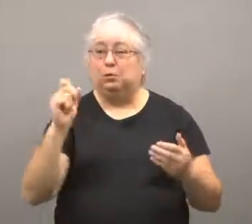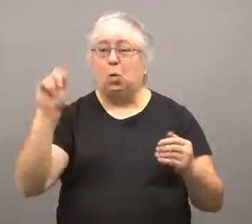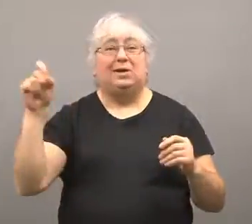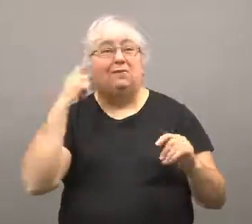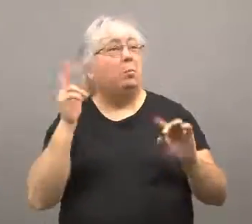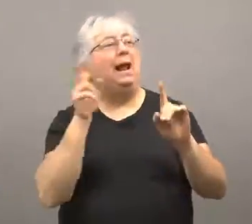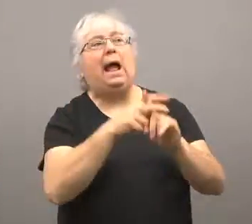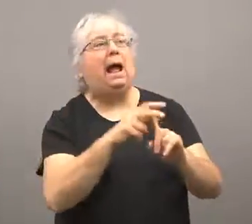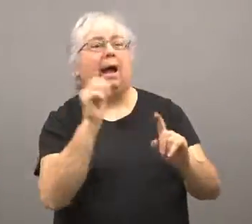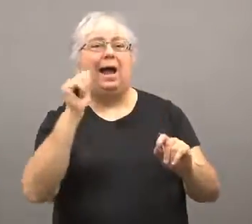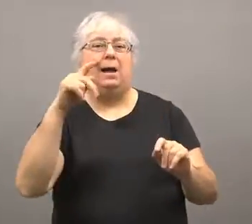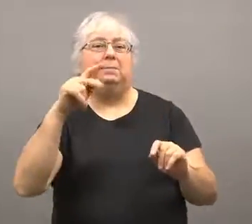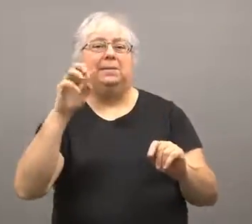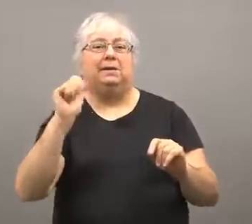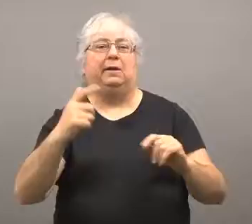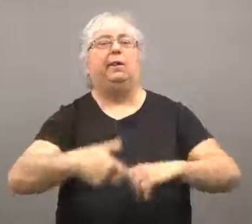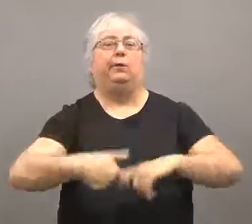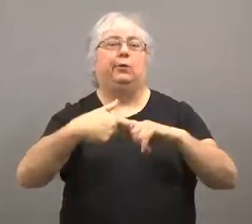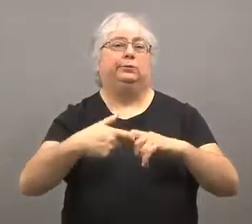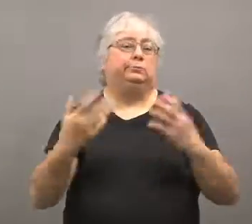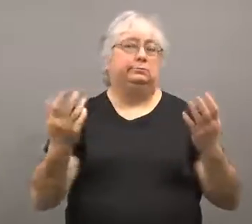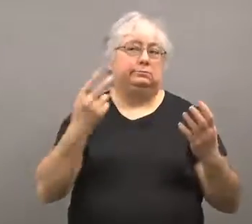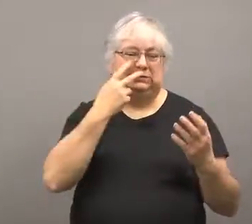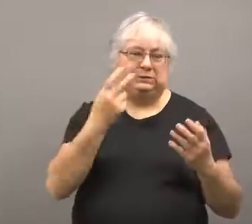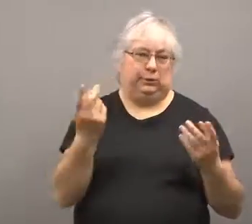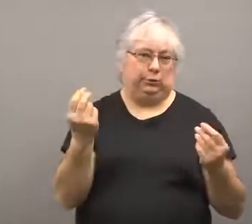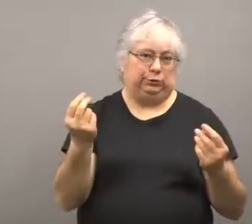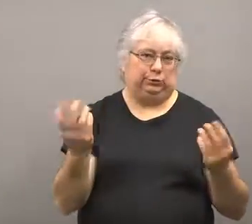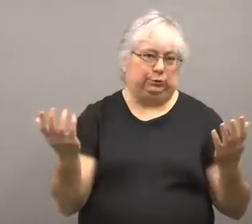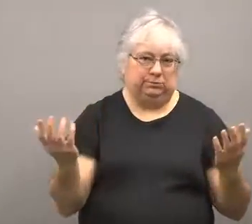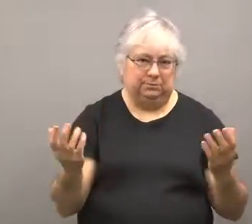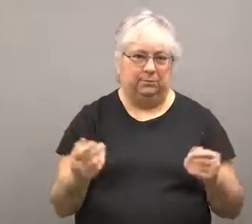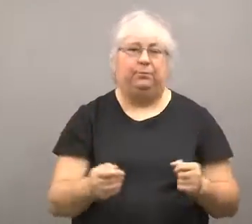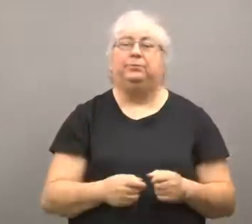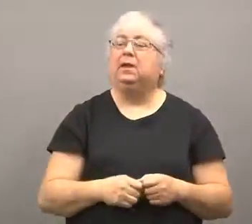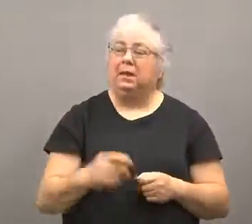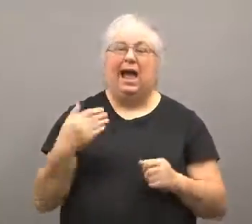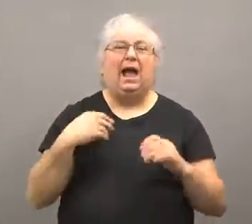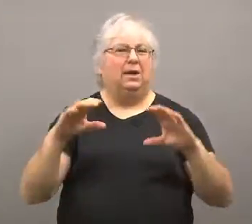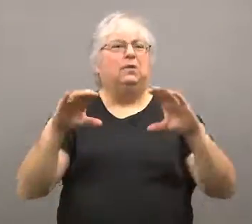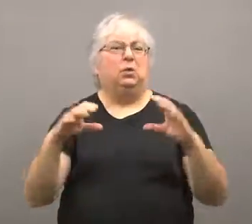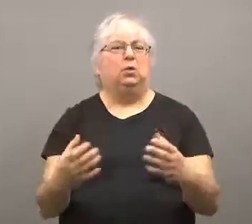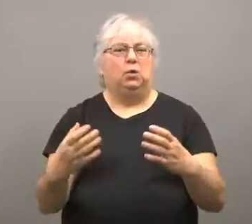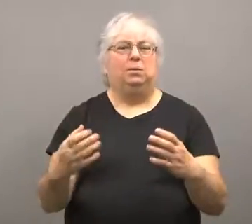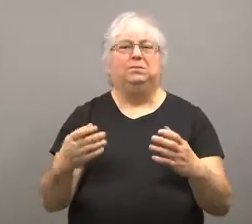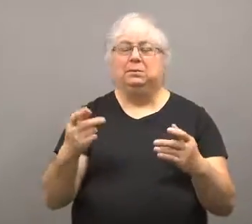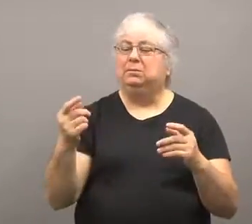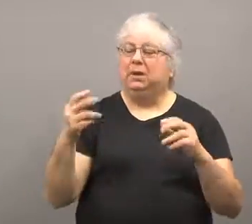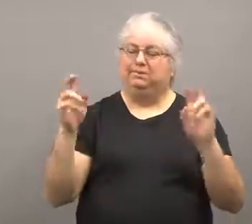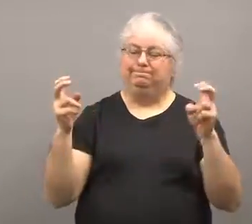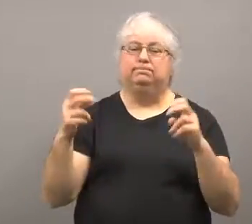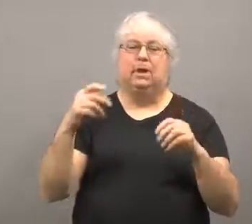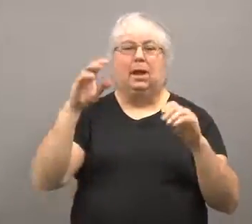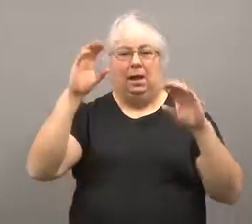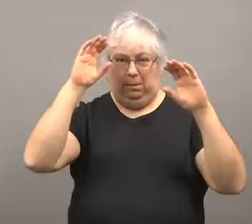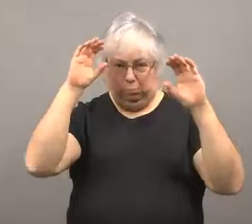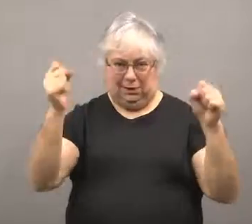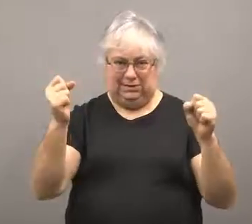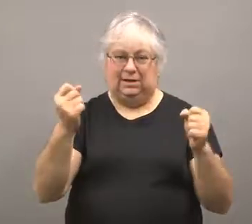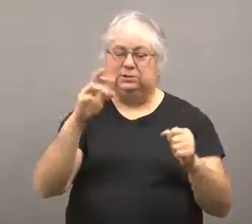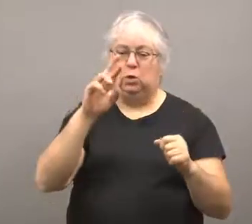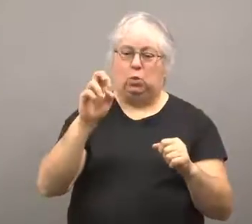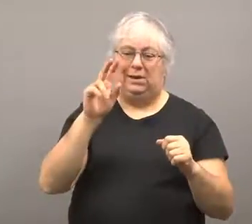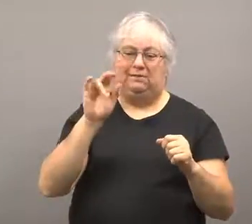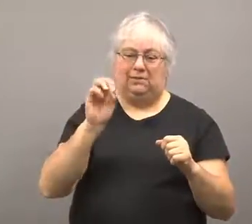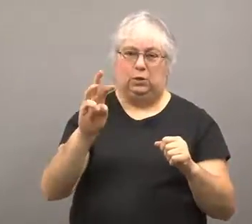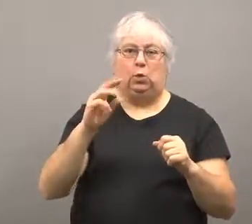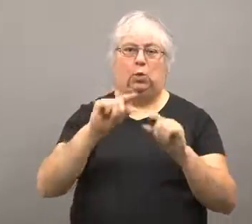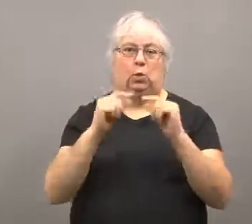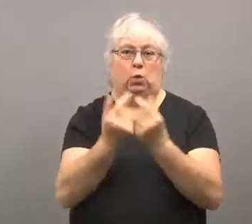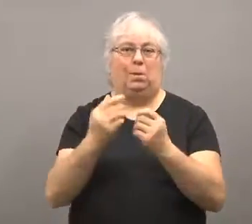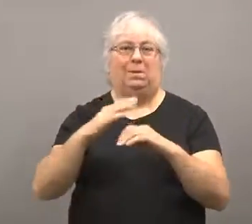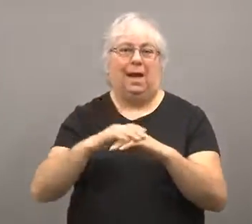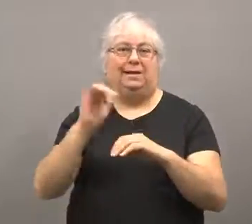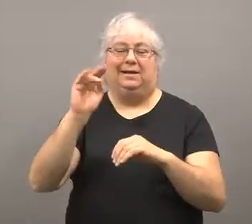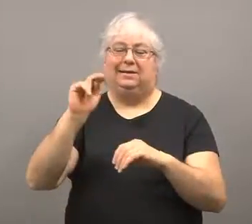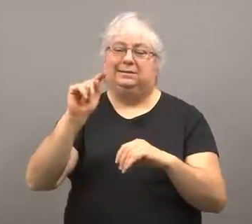That decision was appealed by the government, so it's on hold.